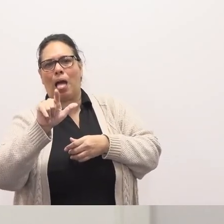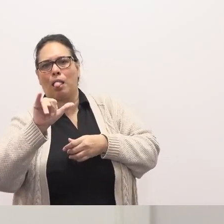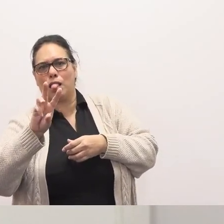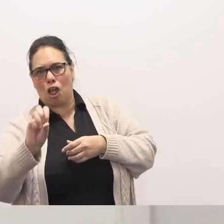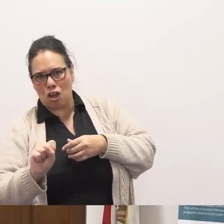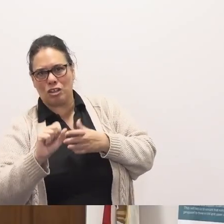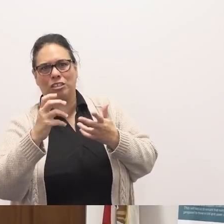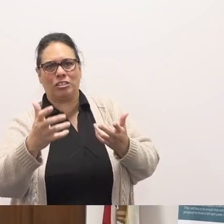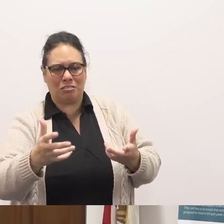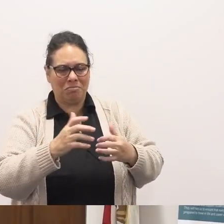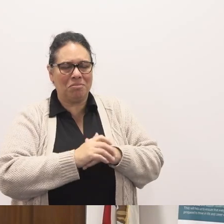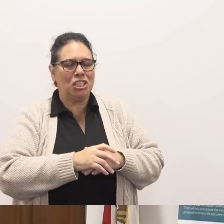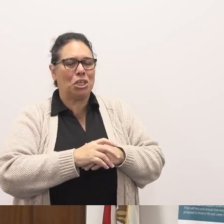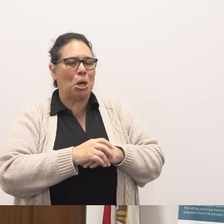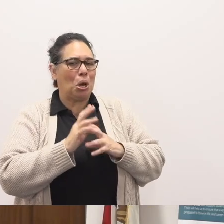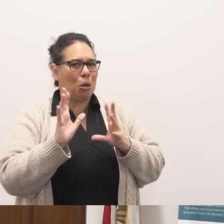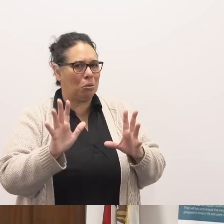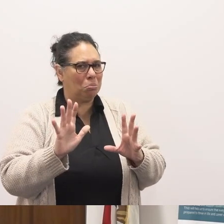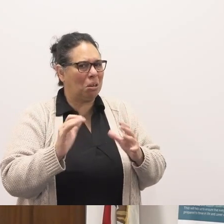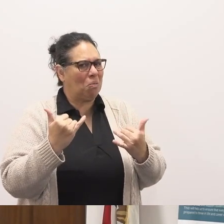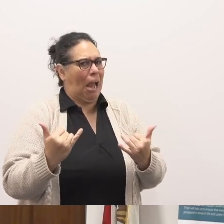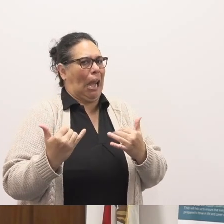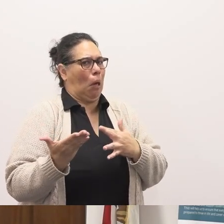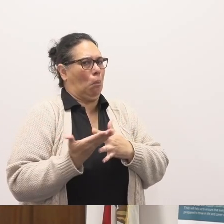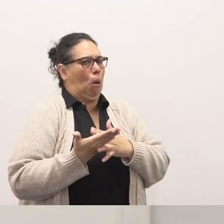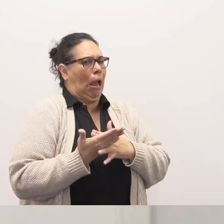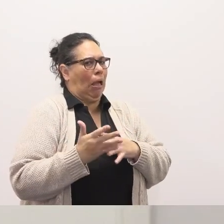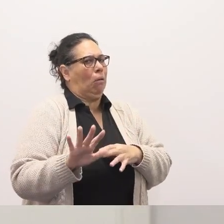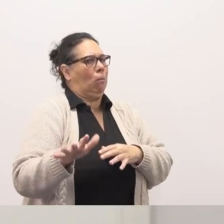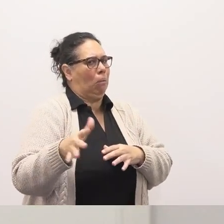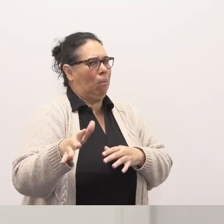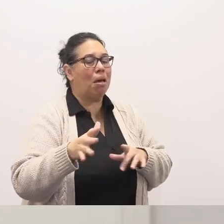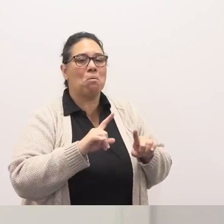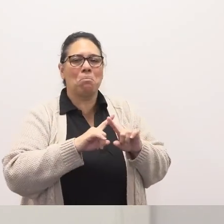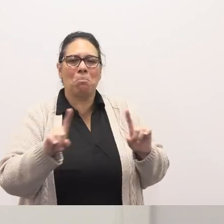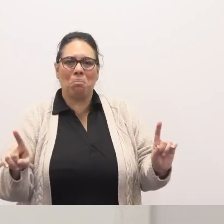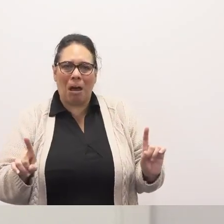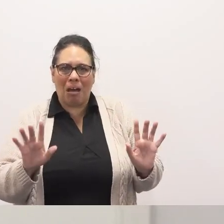So it's been a little bit of a break in terms of the content of meetings, but it's about